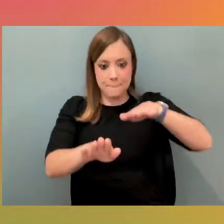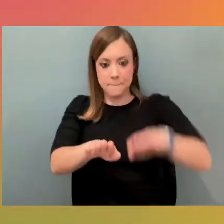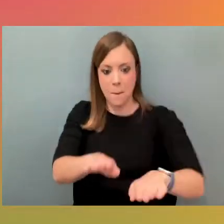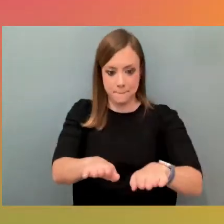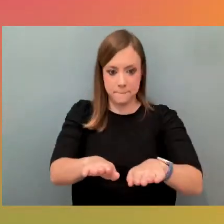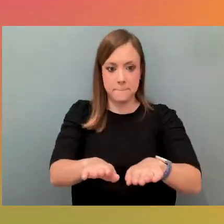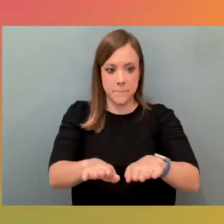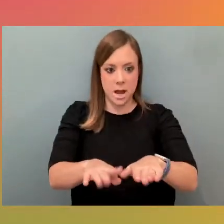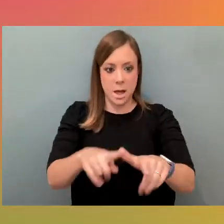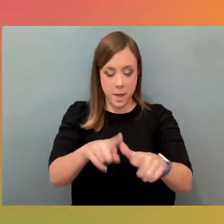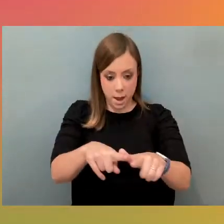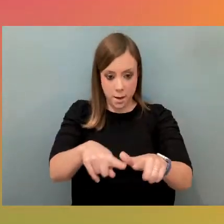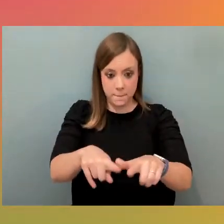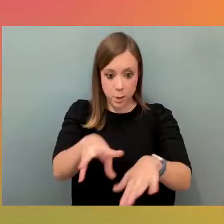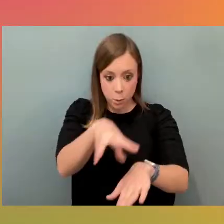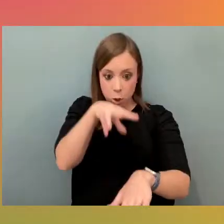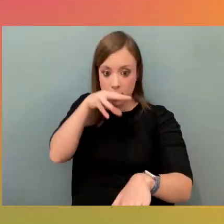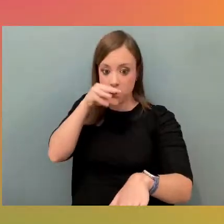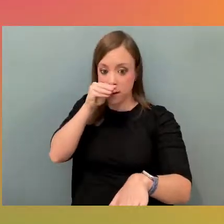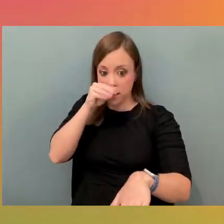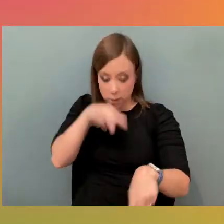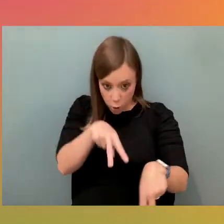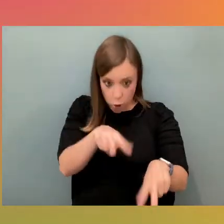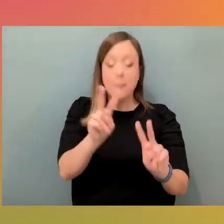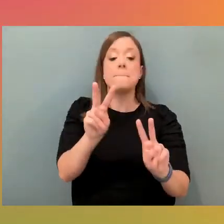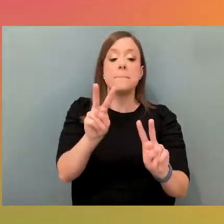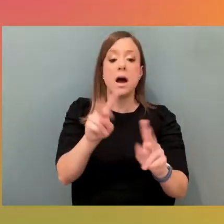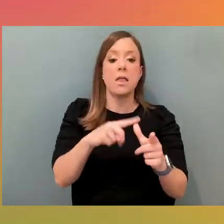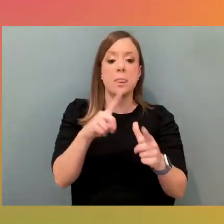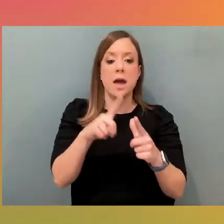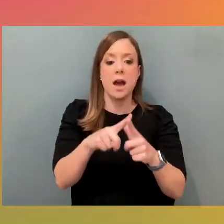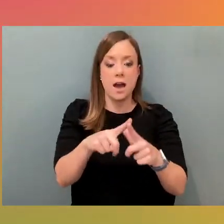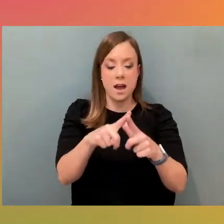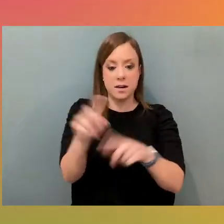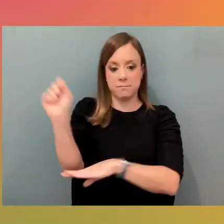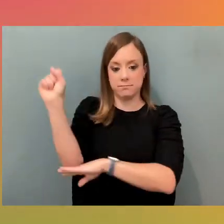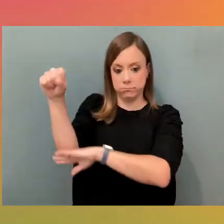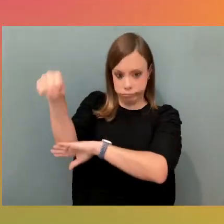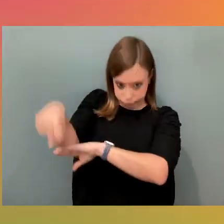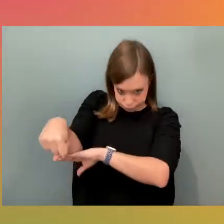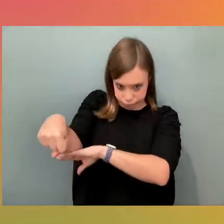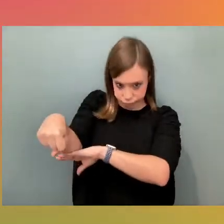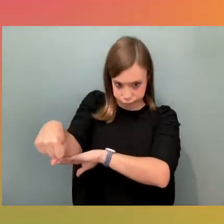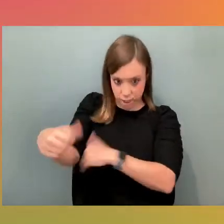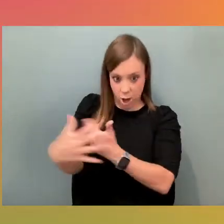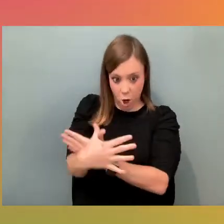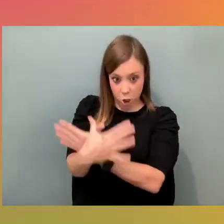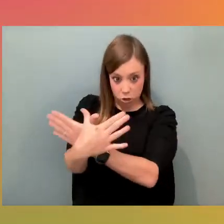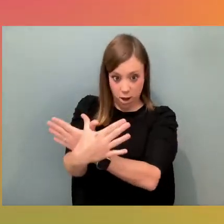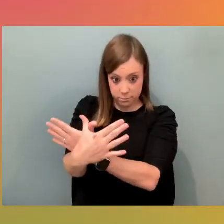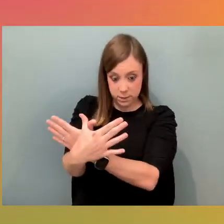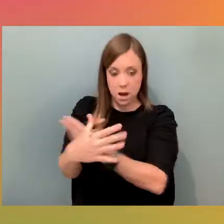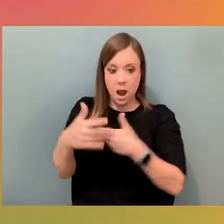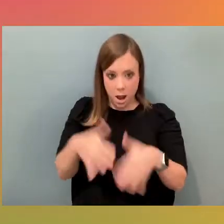FORWARD. SET THE RIGHT FOOT NEXT TO THE LEFT, BREATH IN LOOK UP.